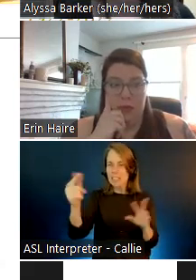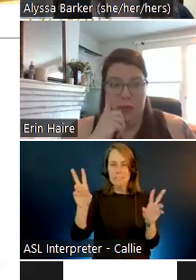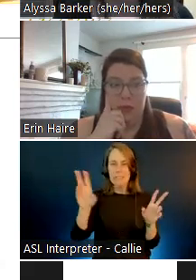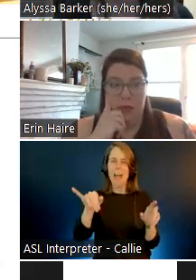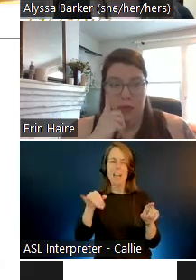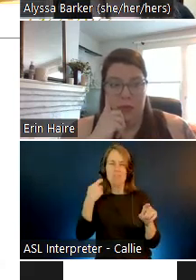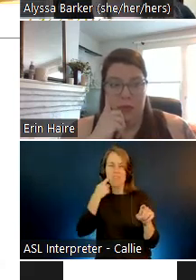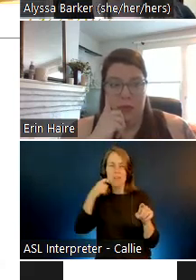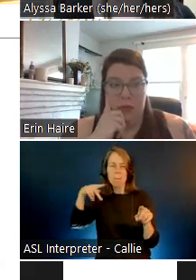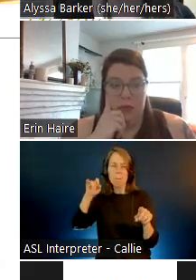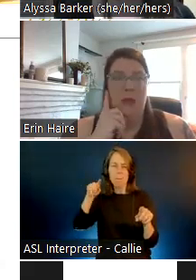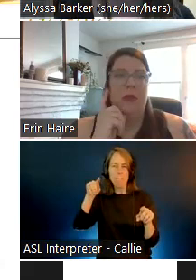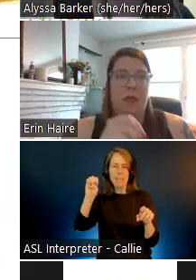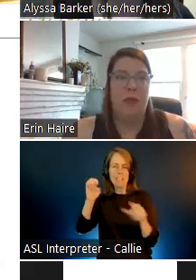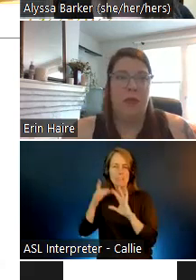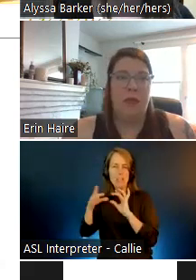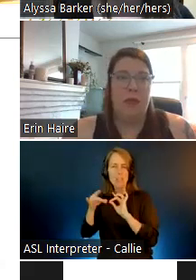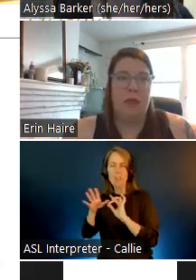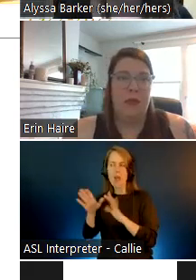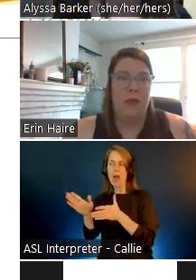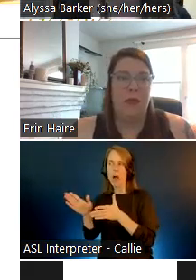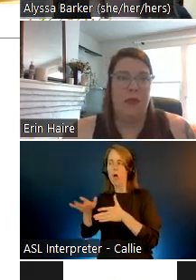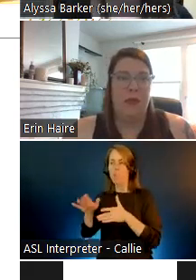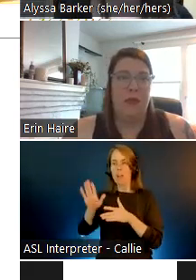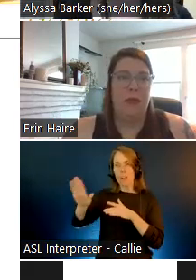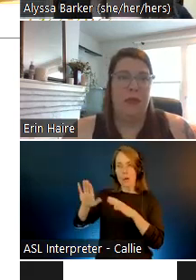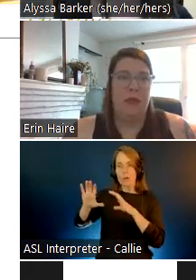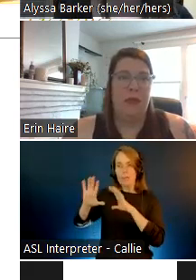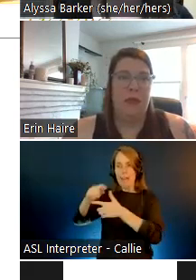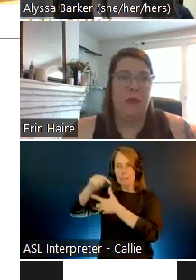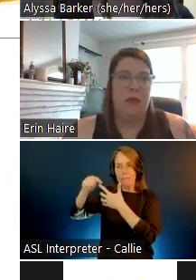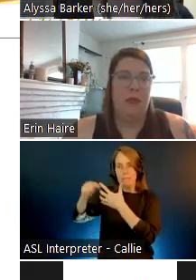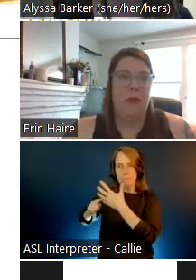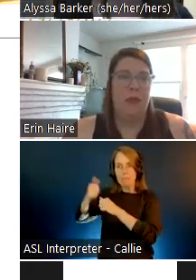area or certain property based on their protected class sometimes we see that with